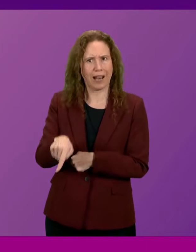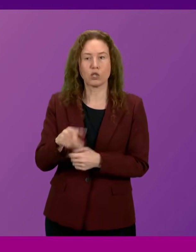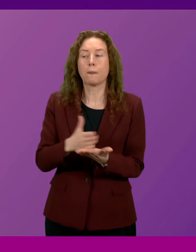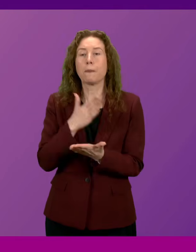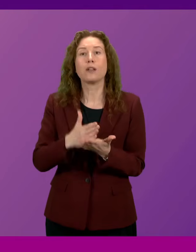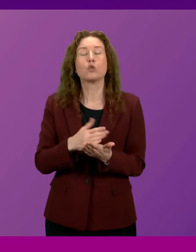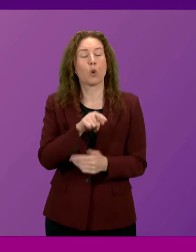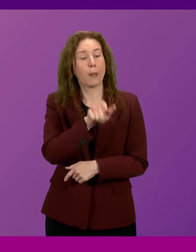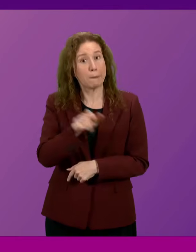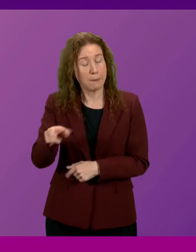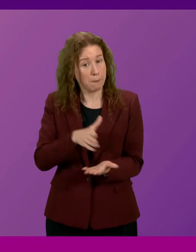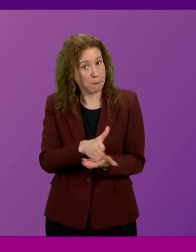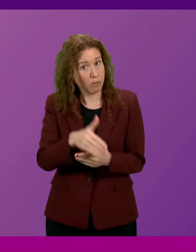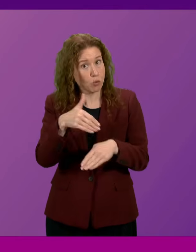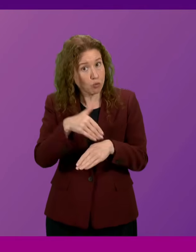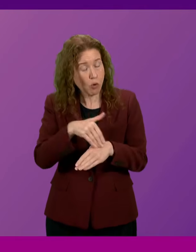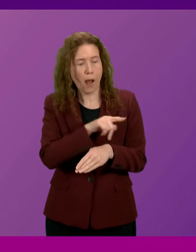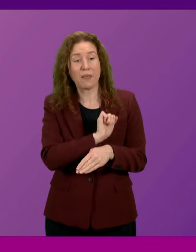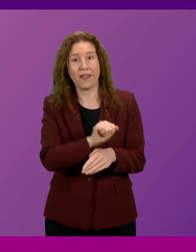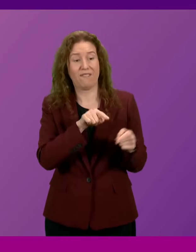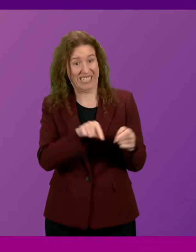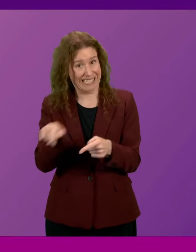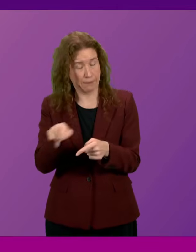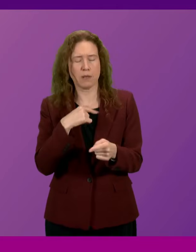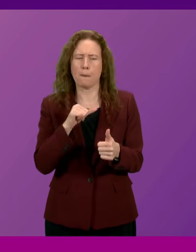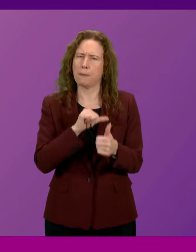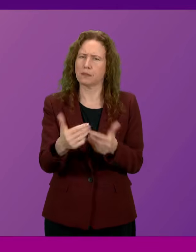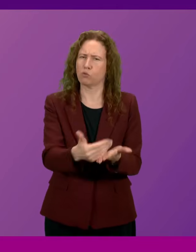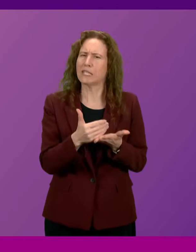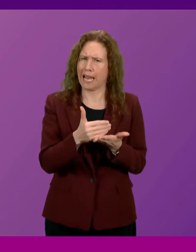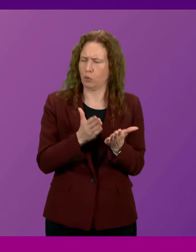the interests of victims are better protected by our justice system. I am confident that,